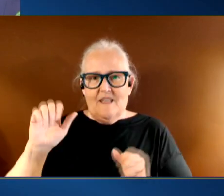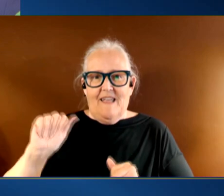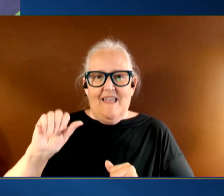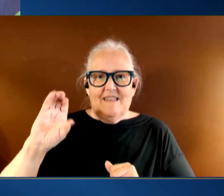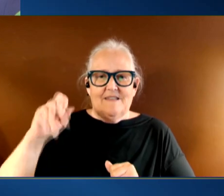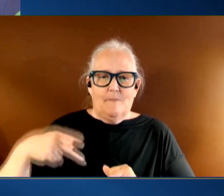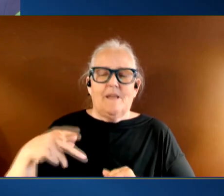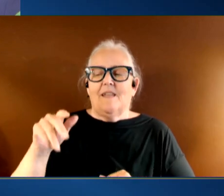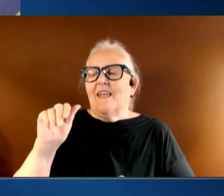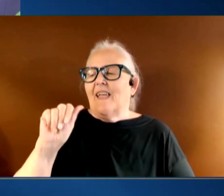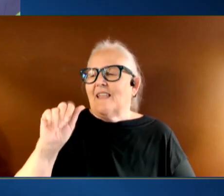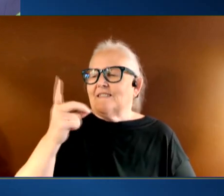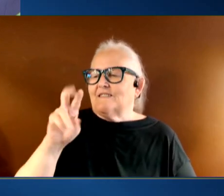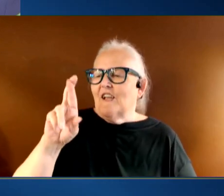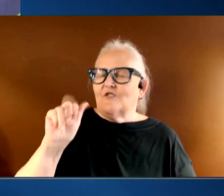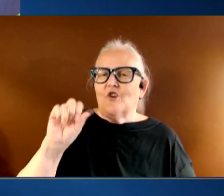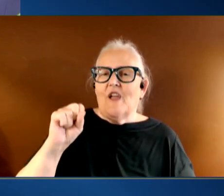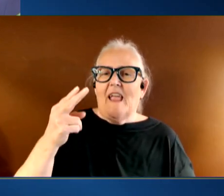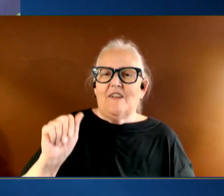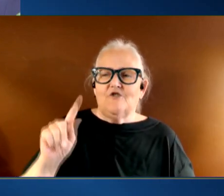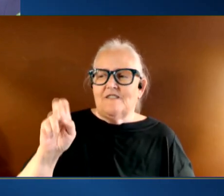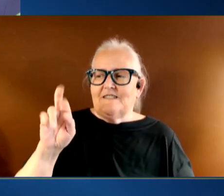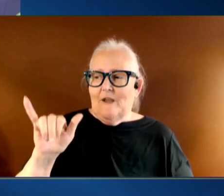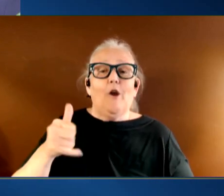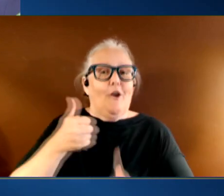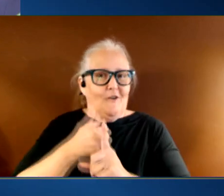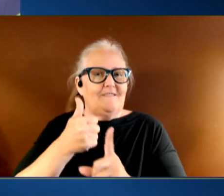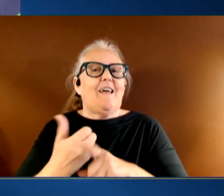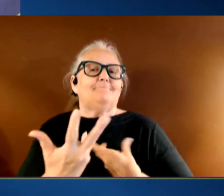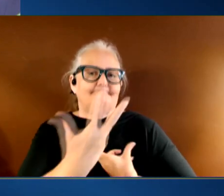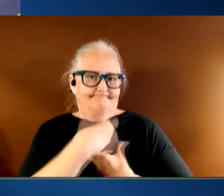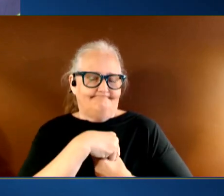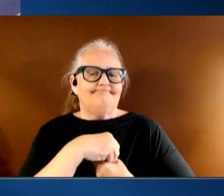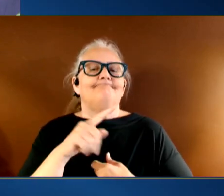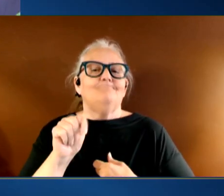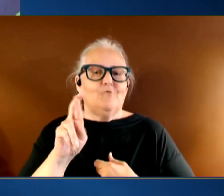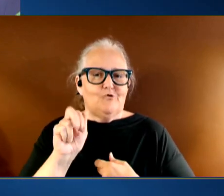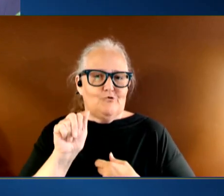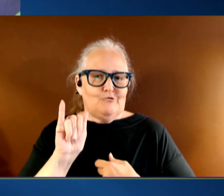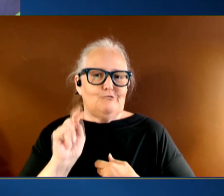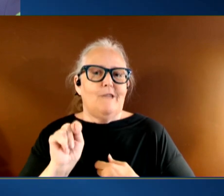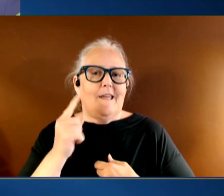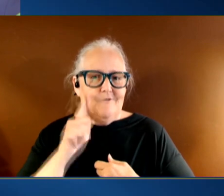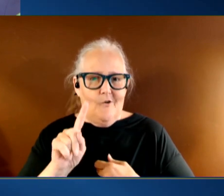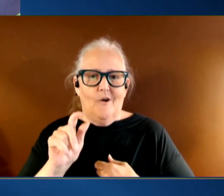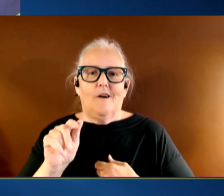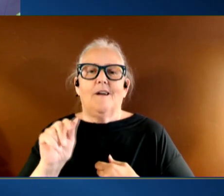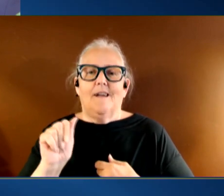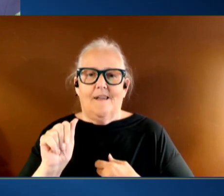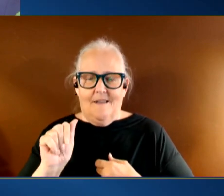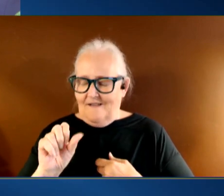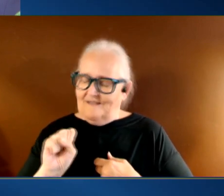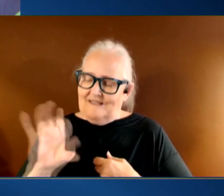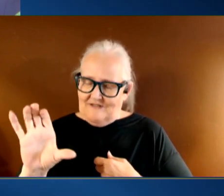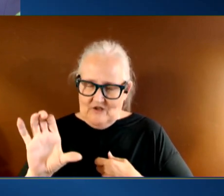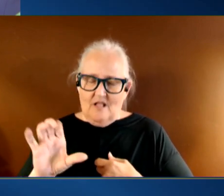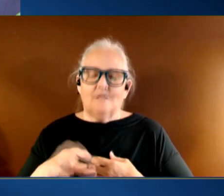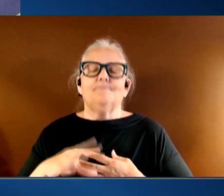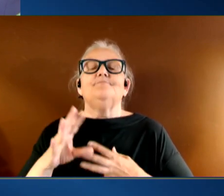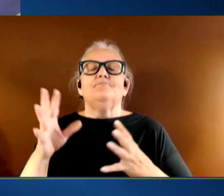who has sickle cell trait herself, as well as other leaders of EDSC3 to give an educational